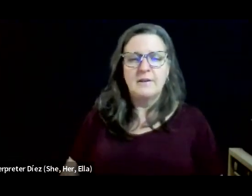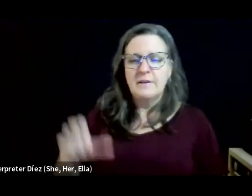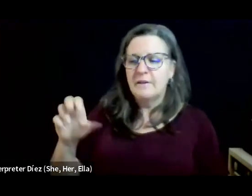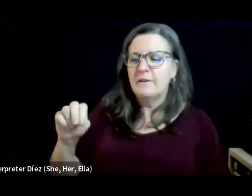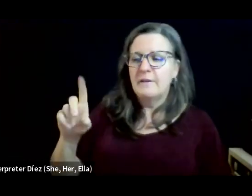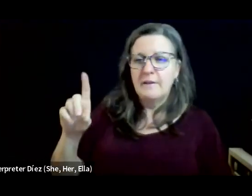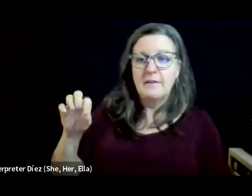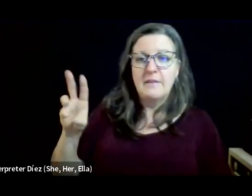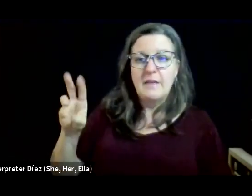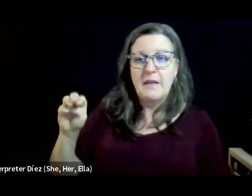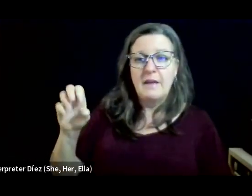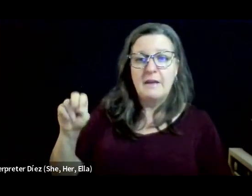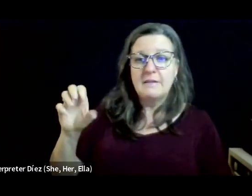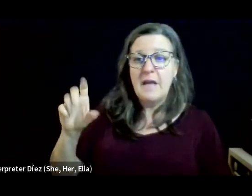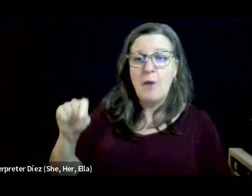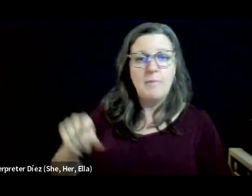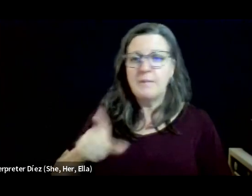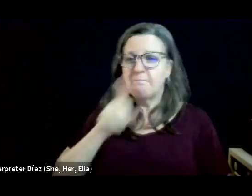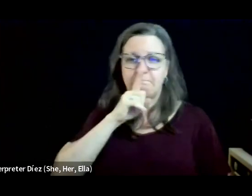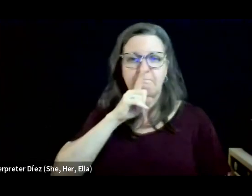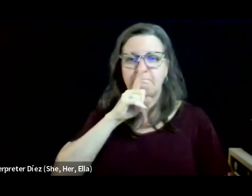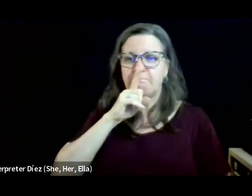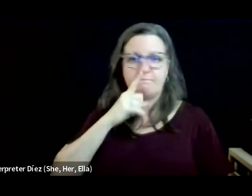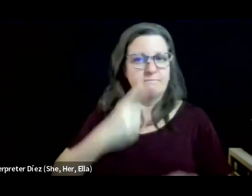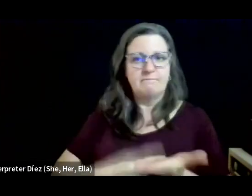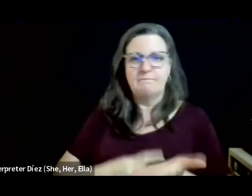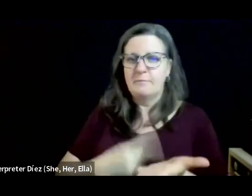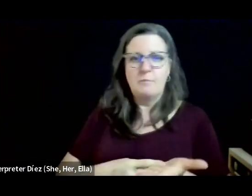discussed. Okay. [Dr. Zellet.]